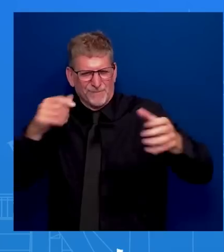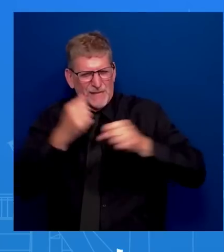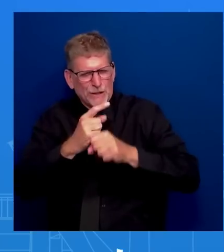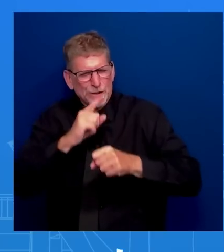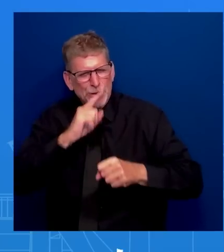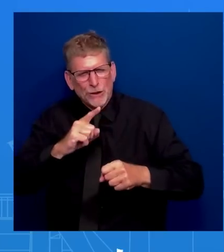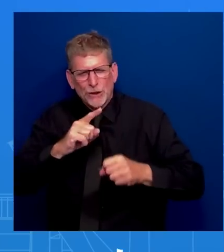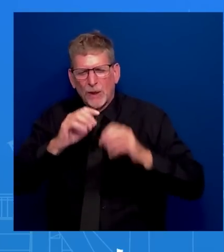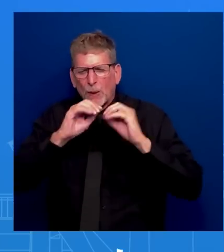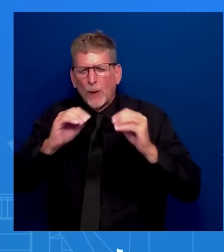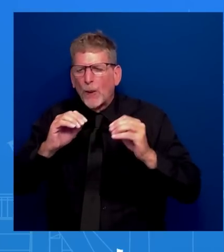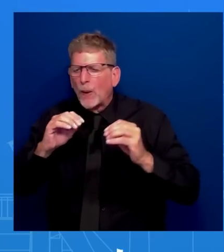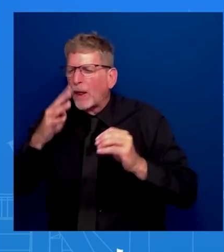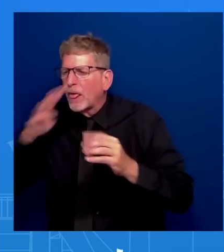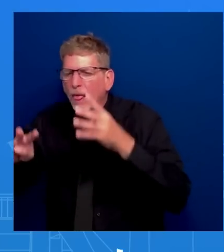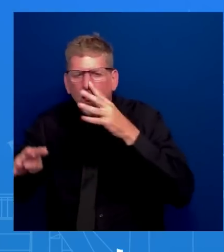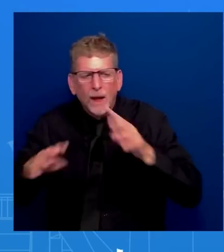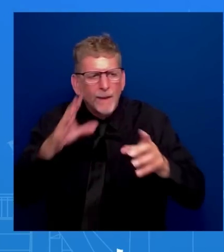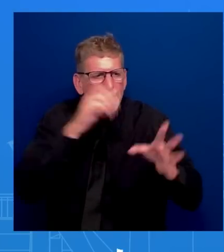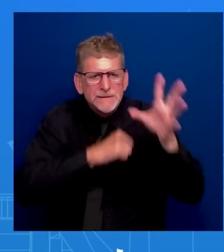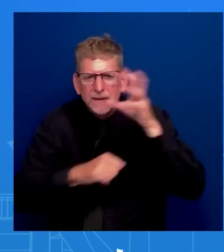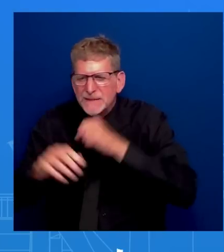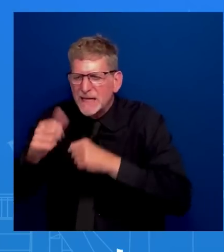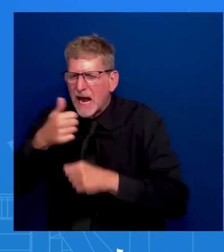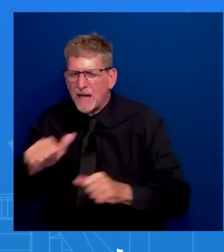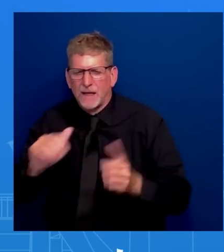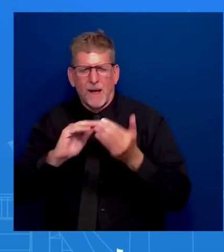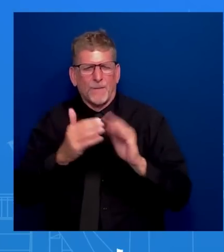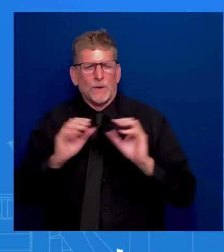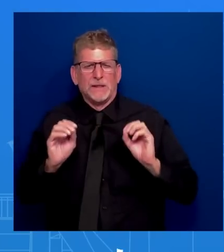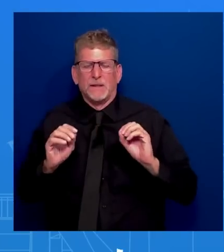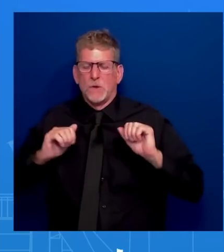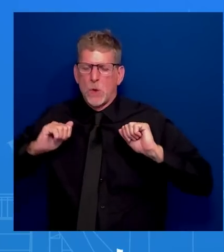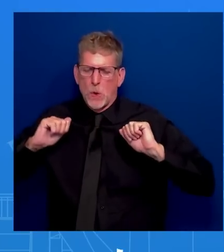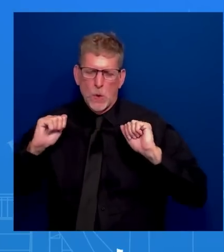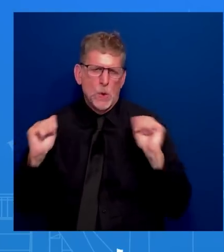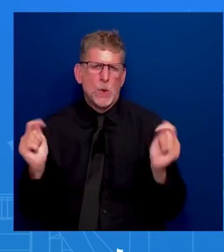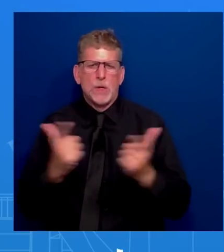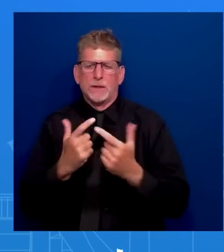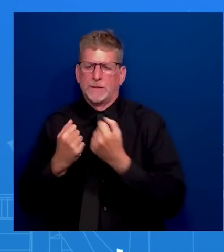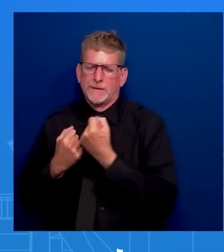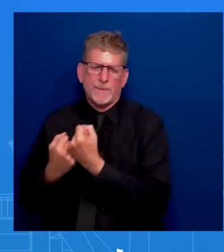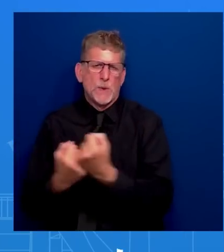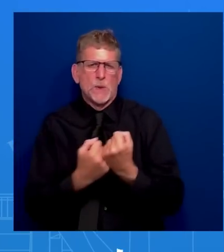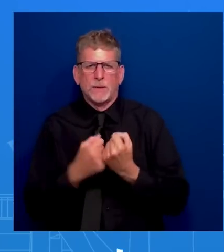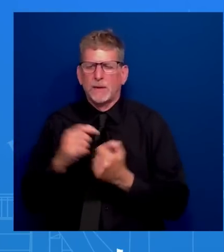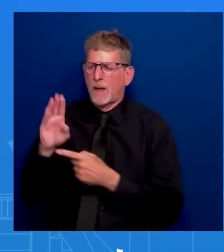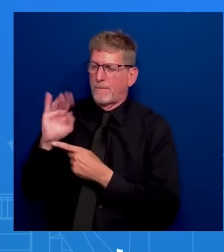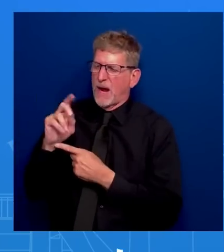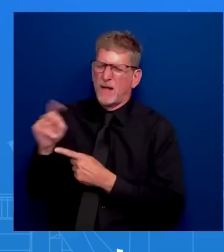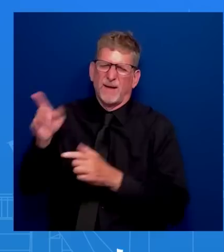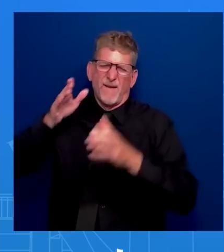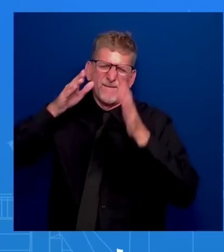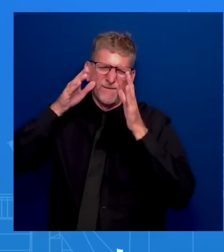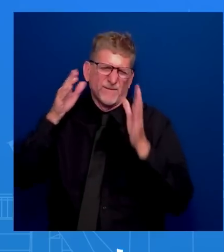and you see that here with the Inflation Reduction Act as well. Go ahead, Simon. The Press: Okay, thank you, Karine.